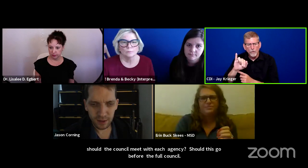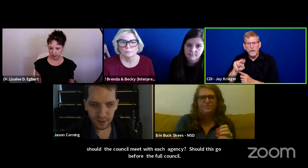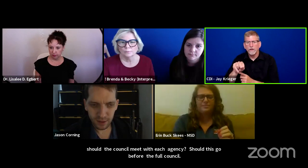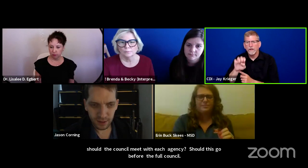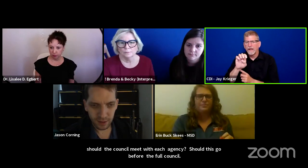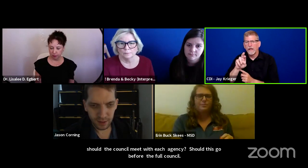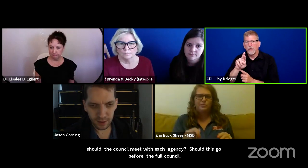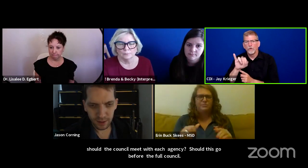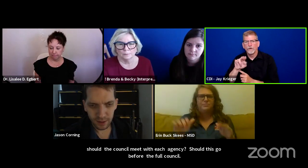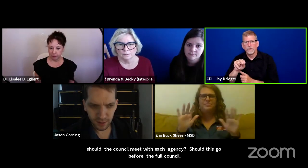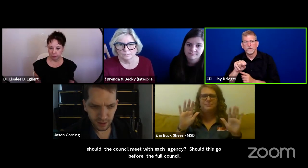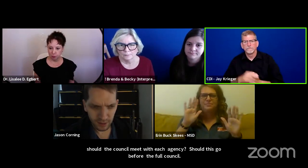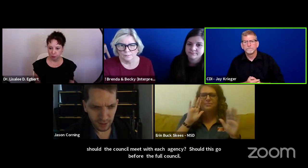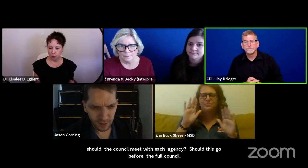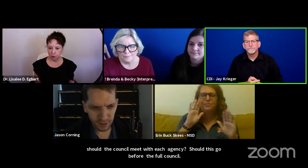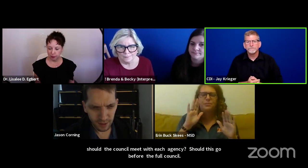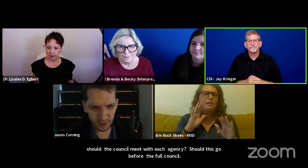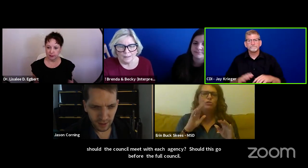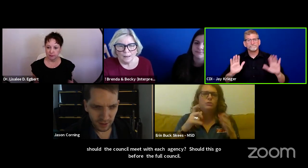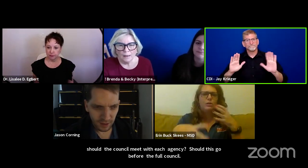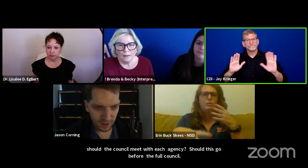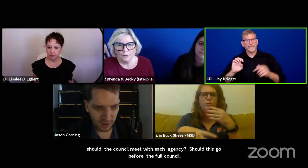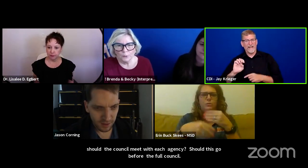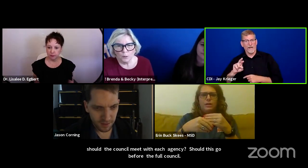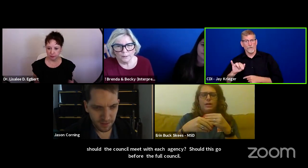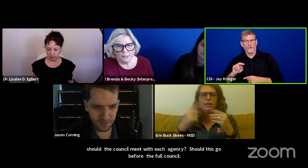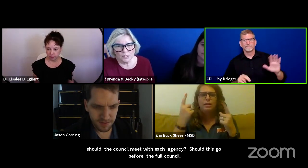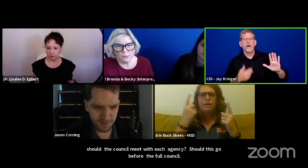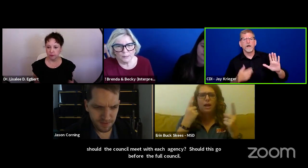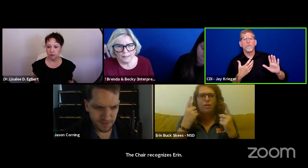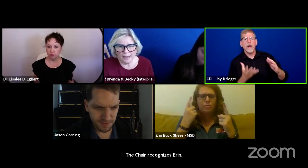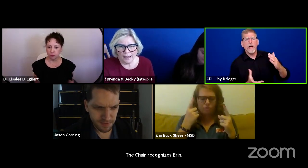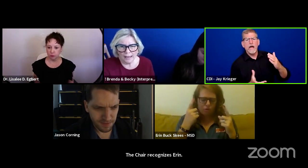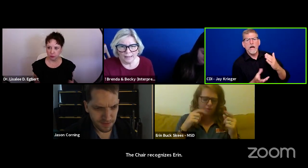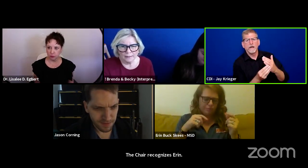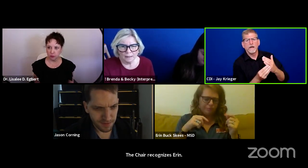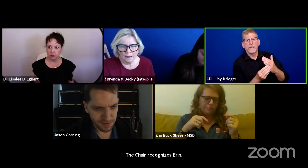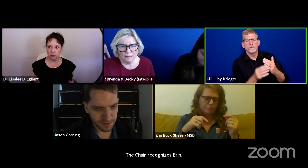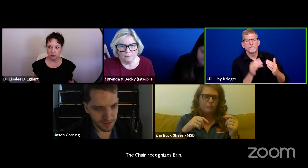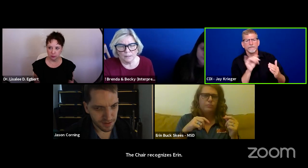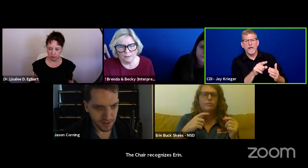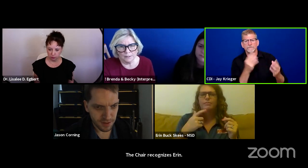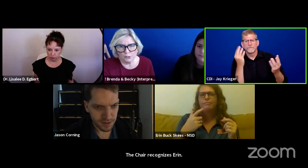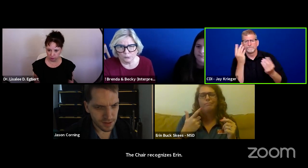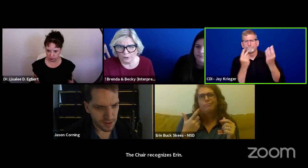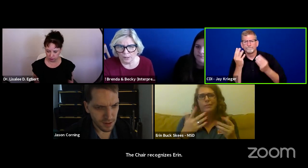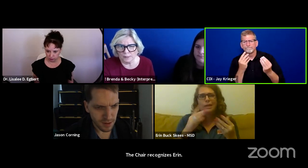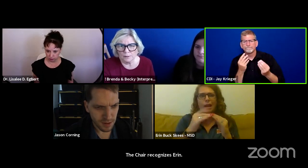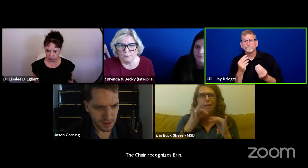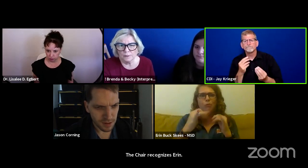I just would like to add an additional thought.